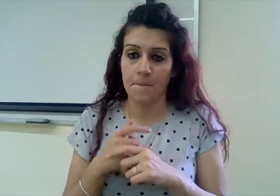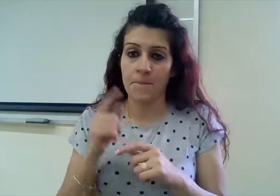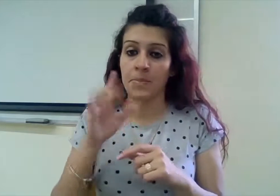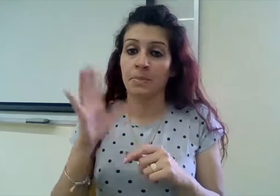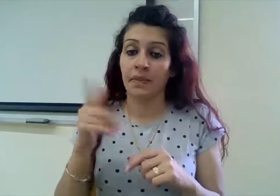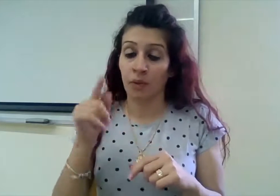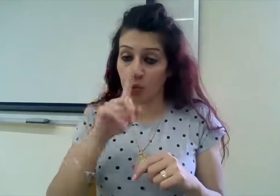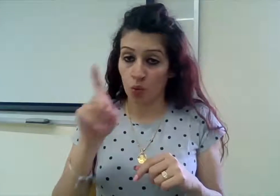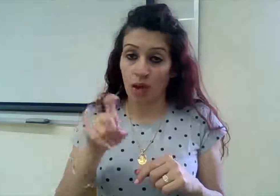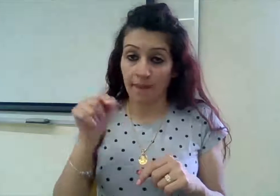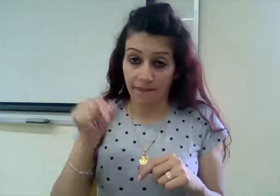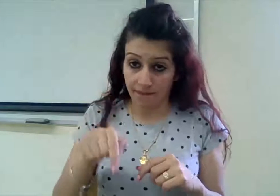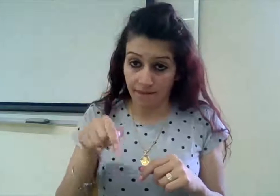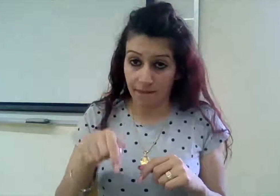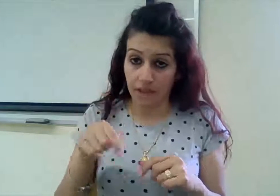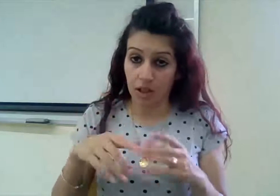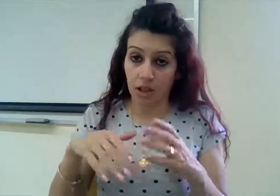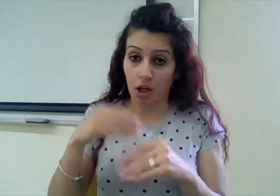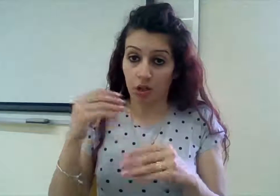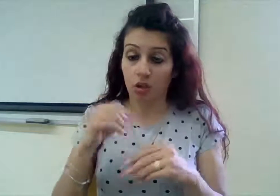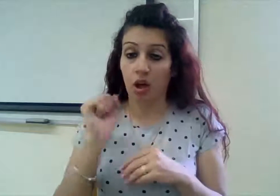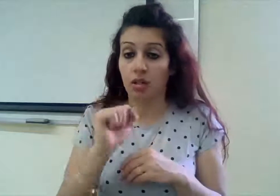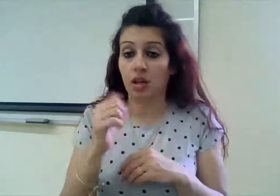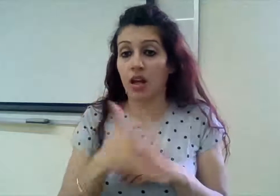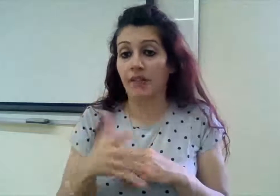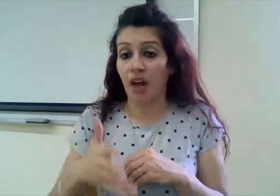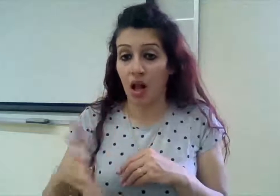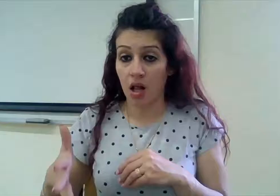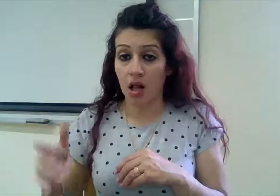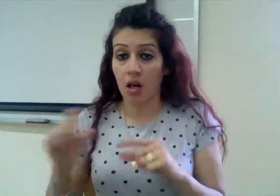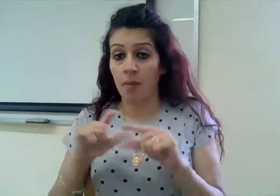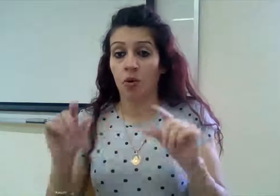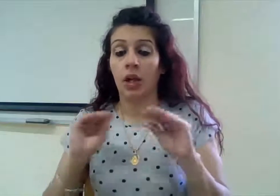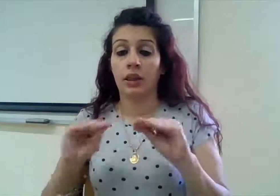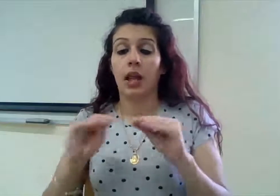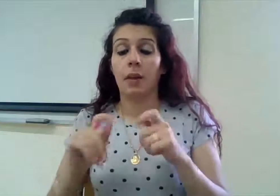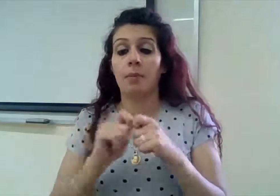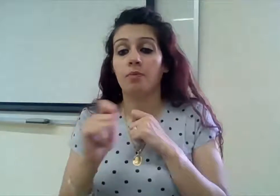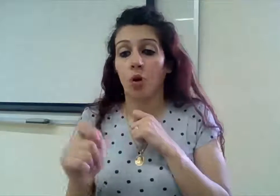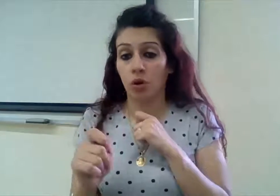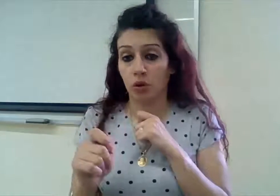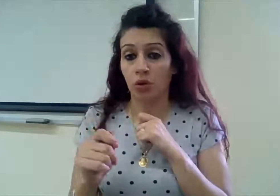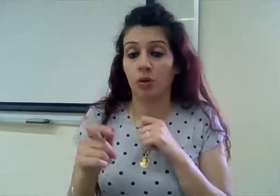programs alongside teacher training or teacher support materials with epubs